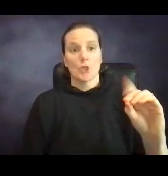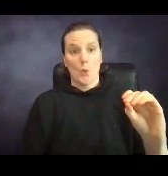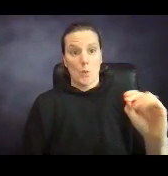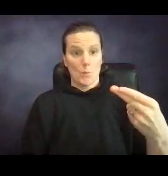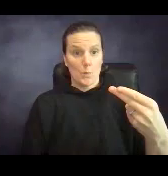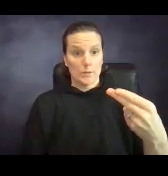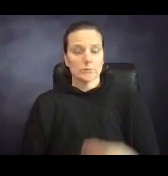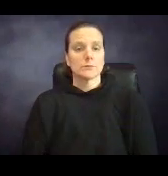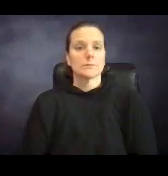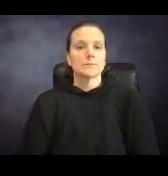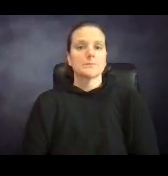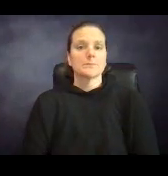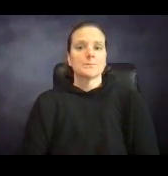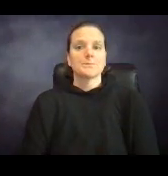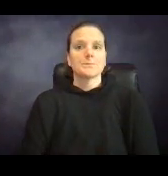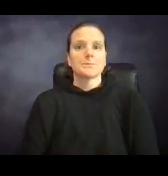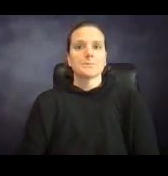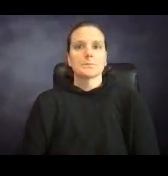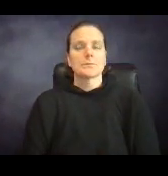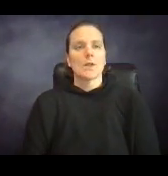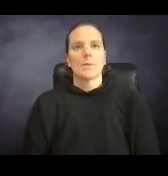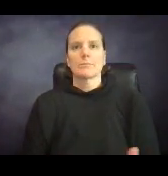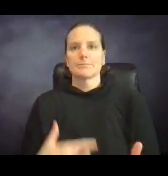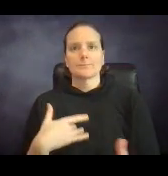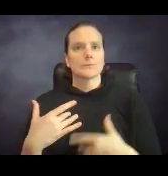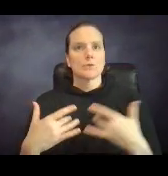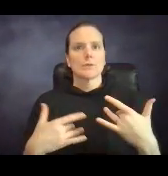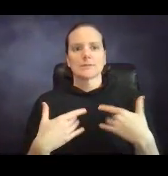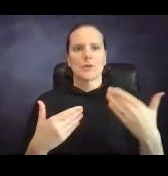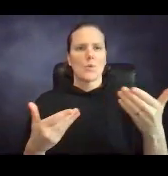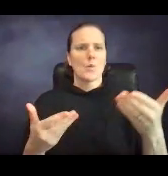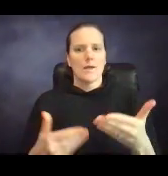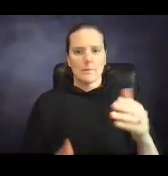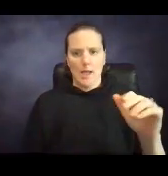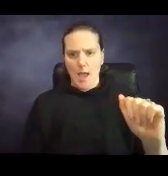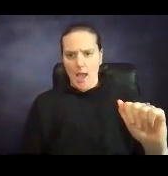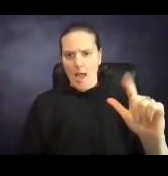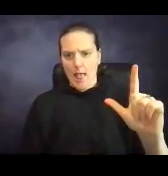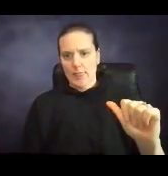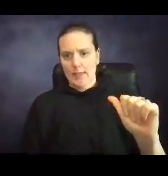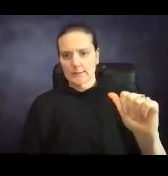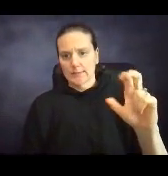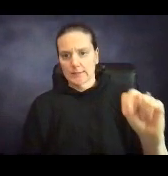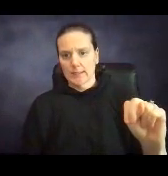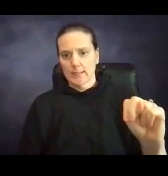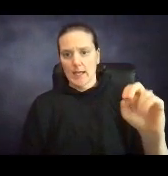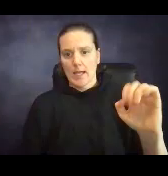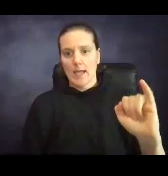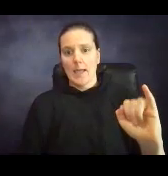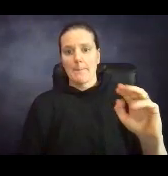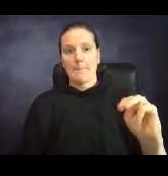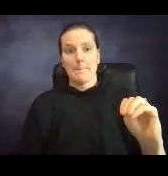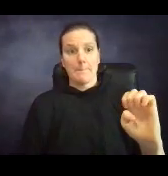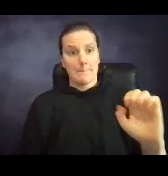and I'm really excited to welcome Alison Imel back for our third session.